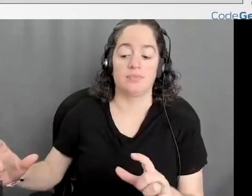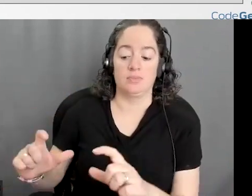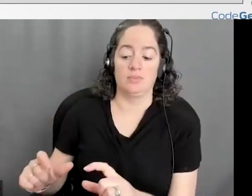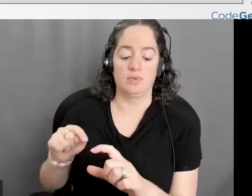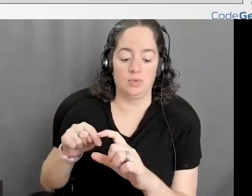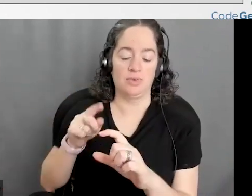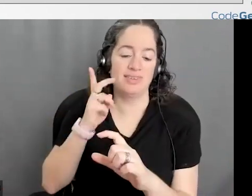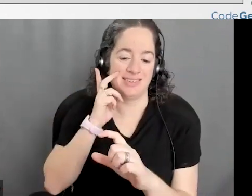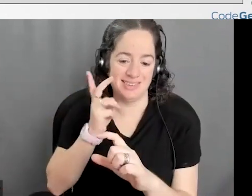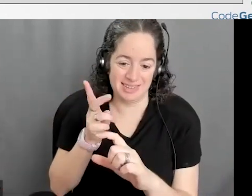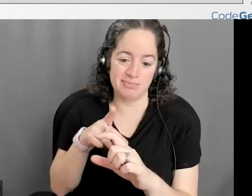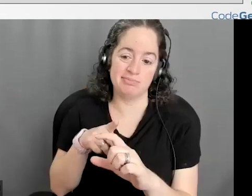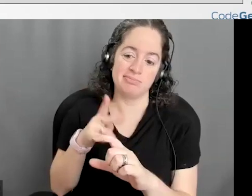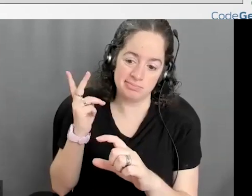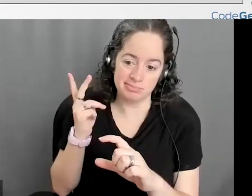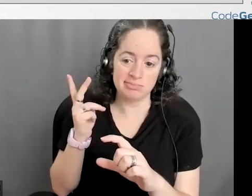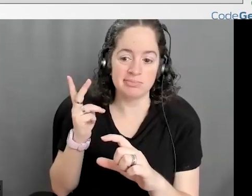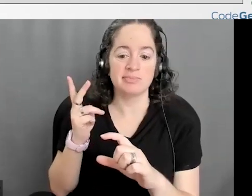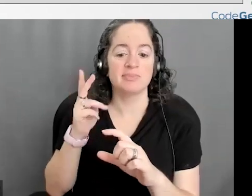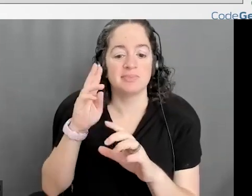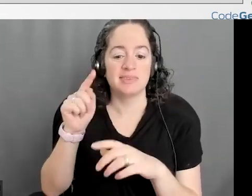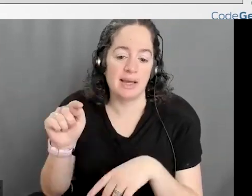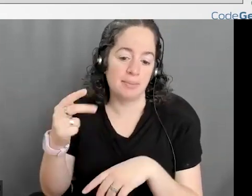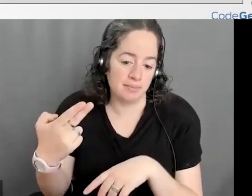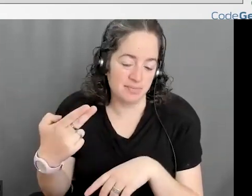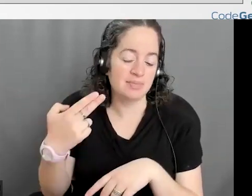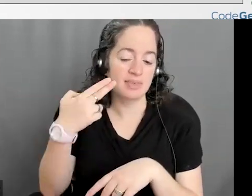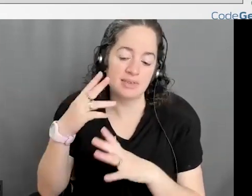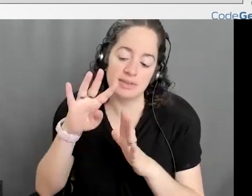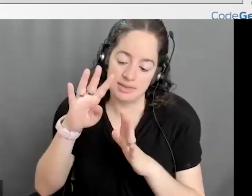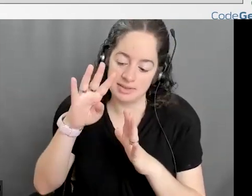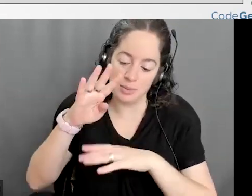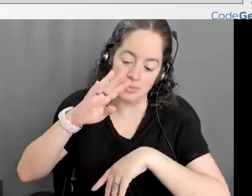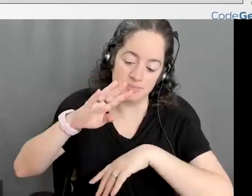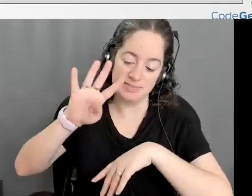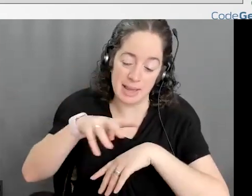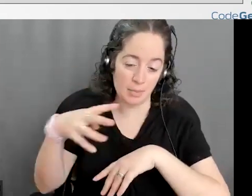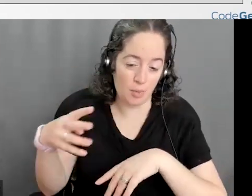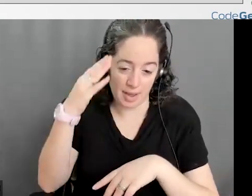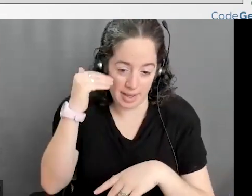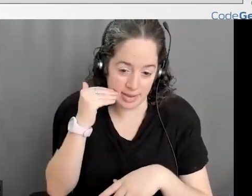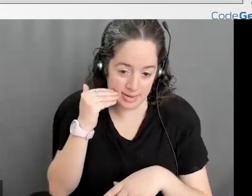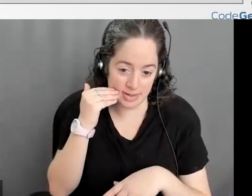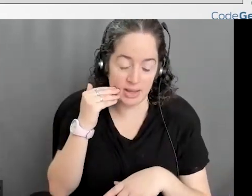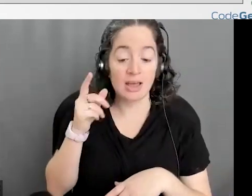the duplicated table headers with scope row. These actually have tab index of zero.